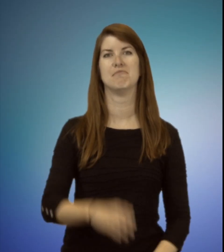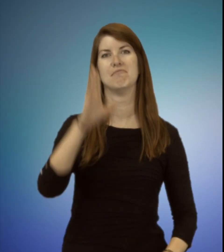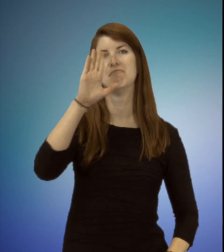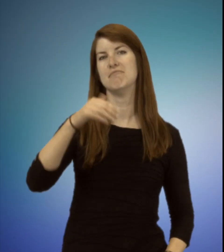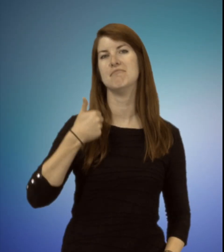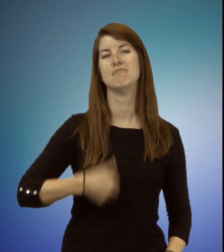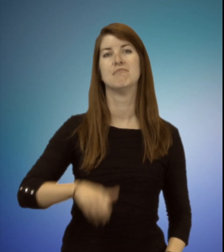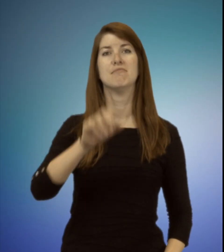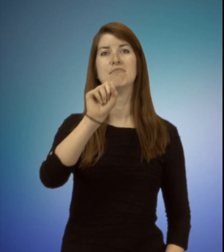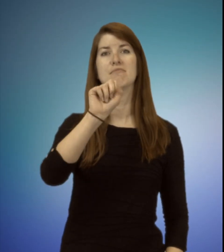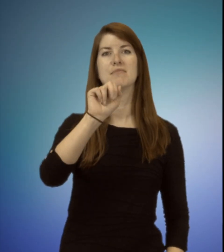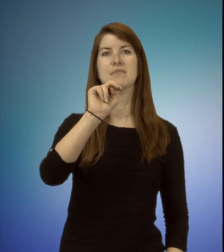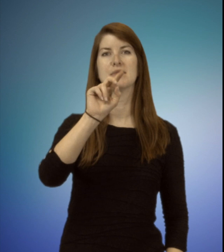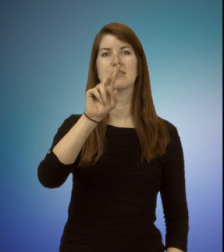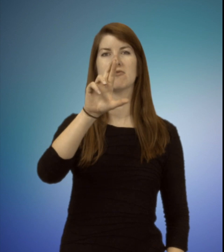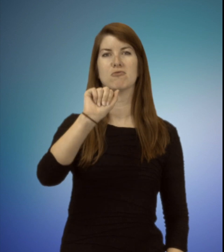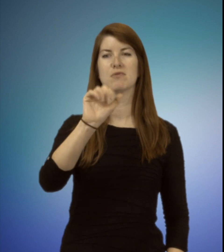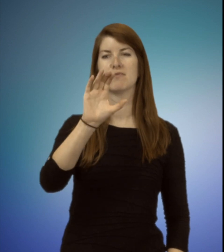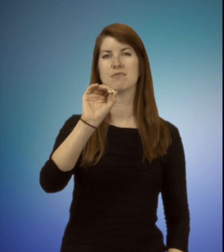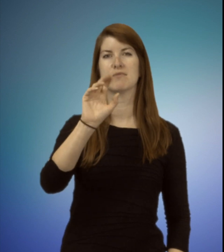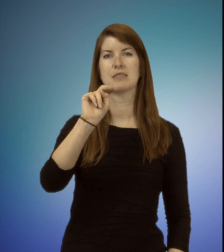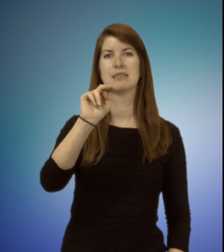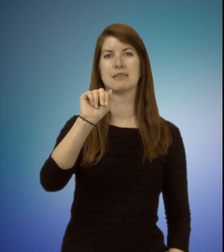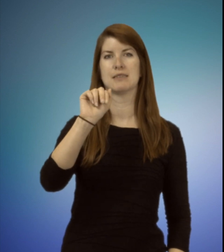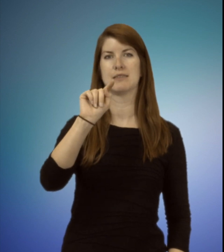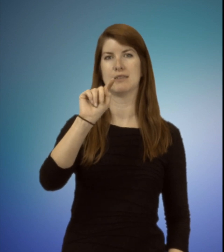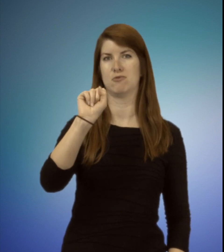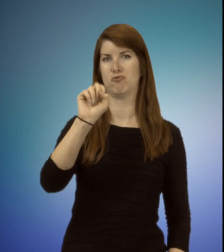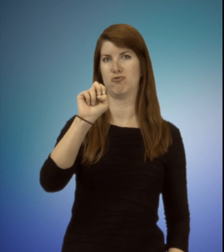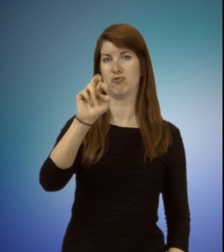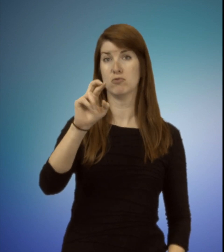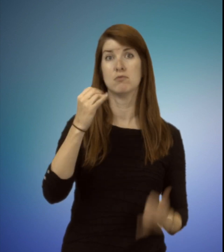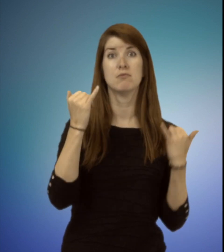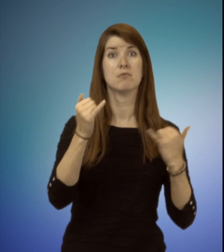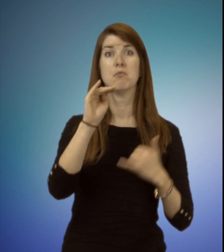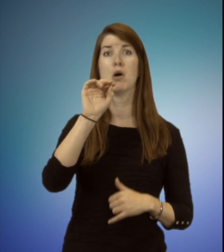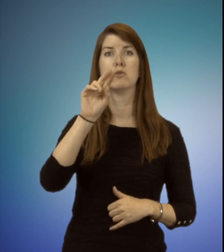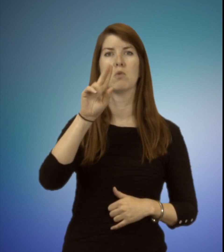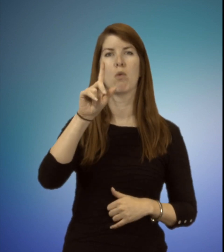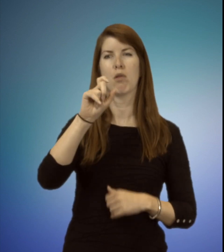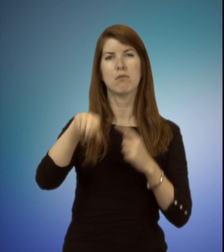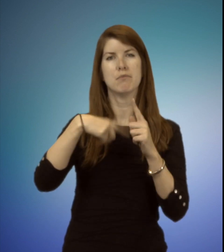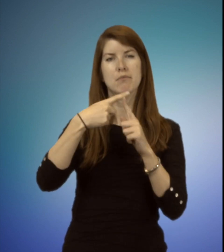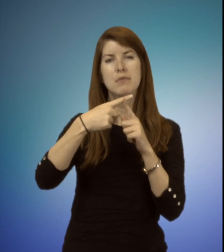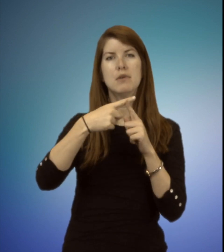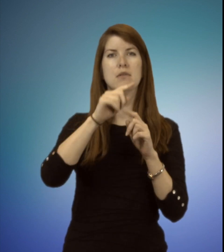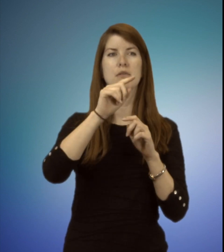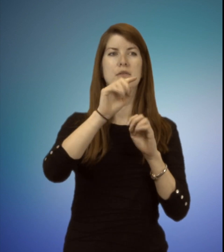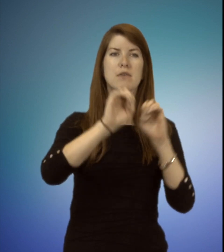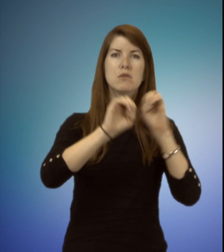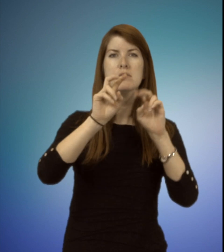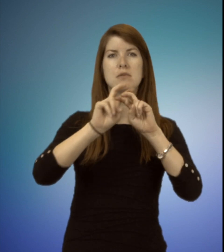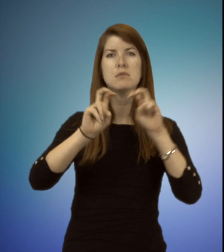Hi. I'm Sandra Connatser. The module we'll be discussing now is Assessments and Evaluations for Deaf and Hard